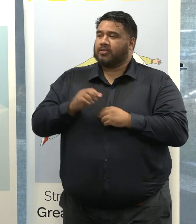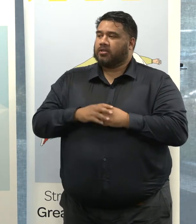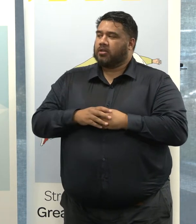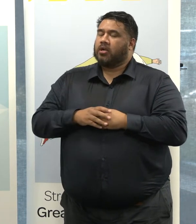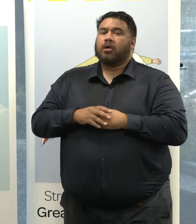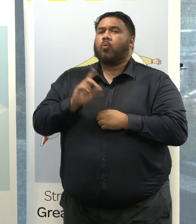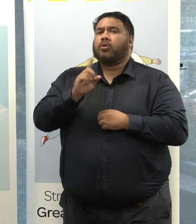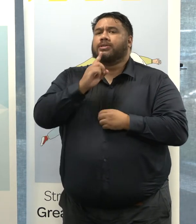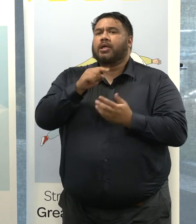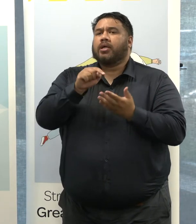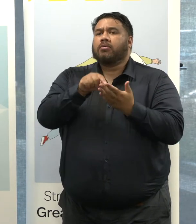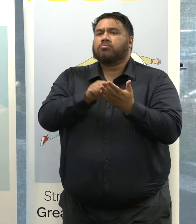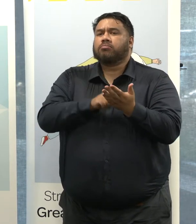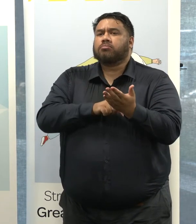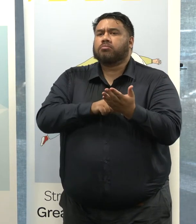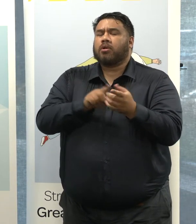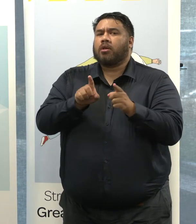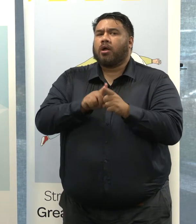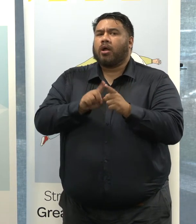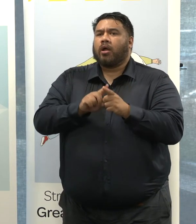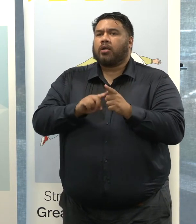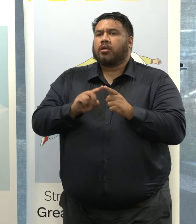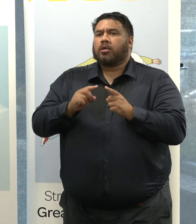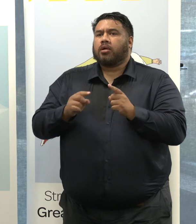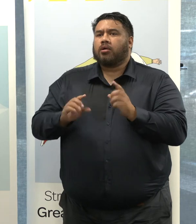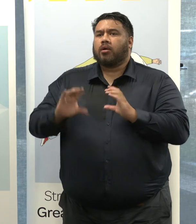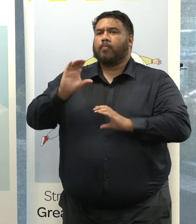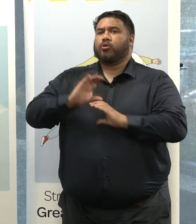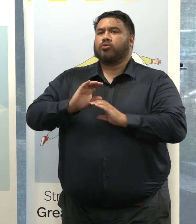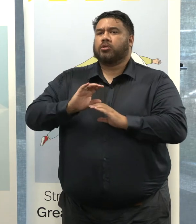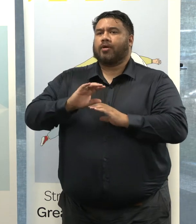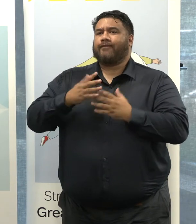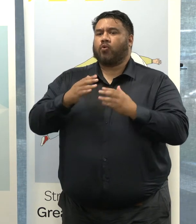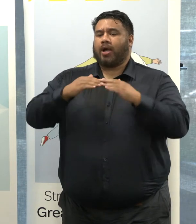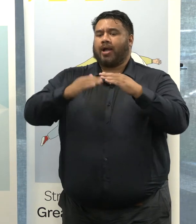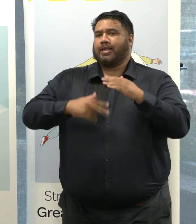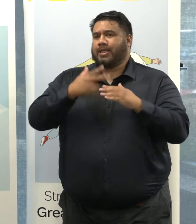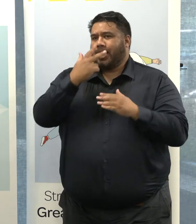two I got a formal memo about that yesterday.